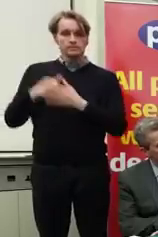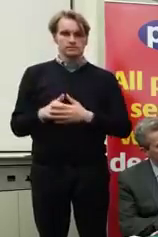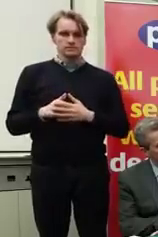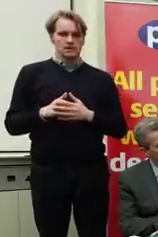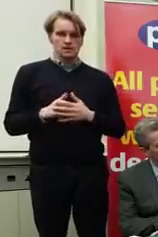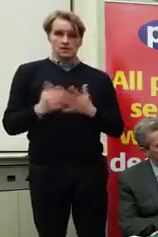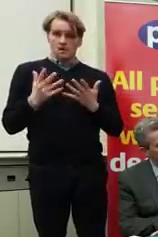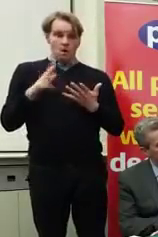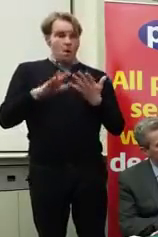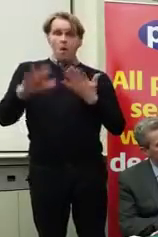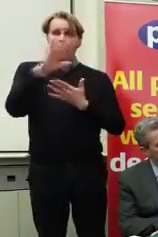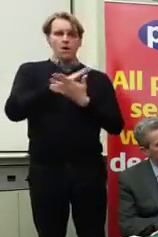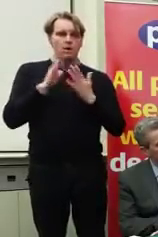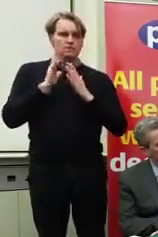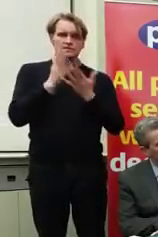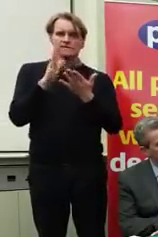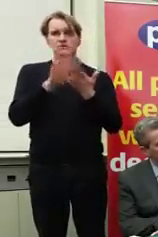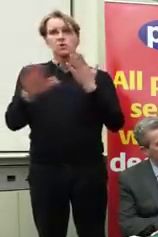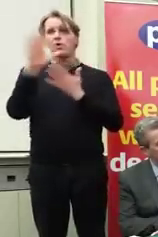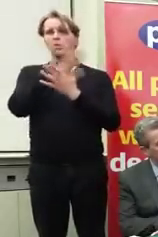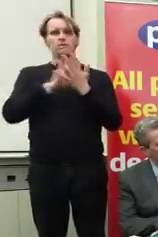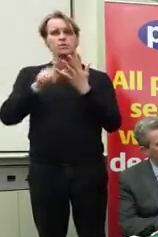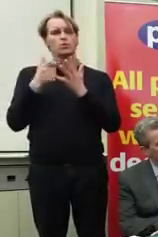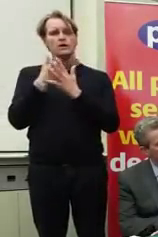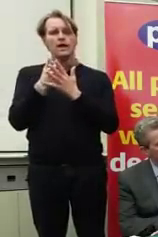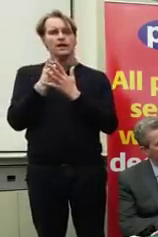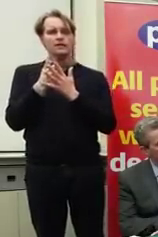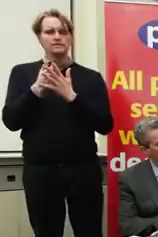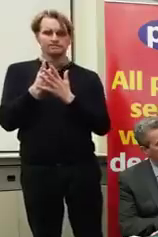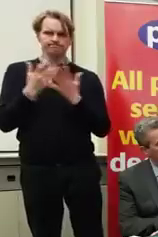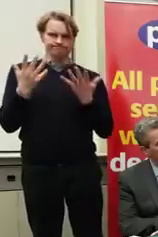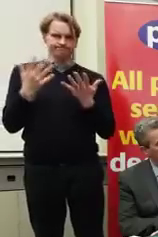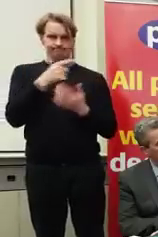public service what the Chancellor's boasting is that he's reduced the